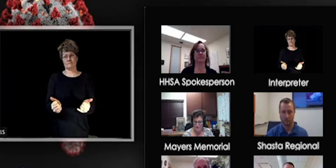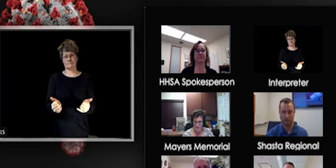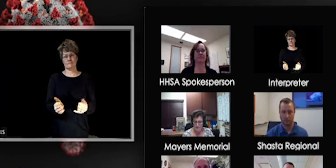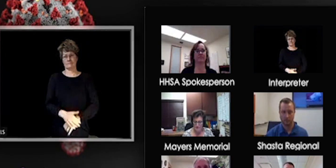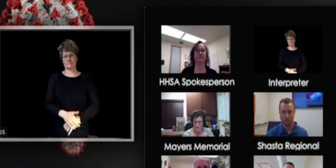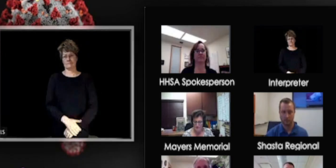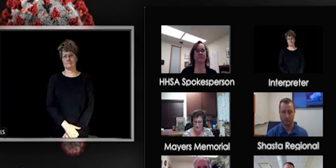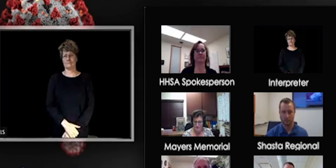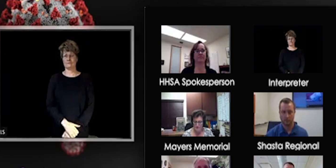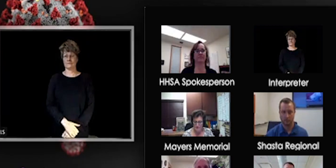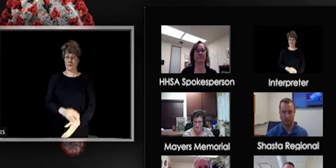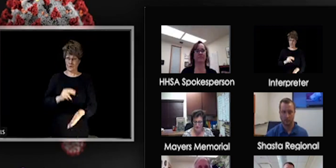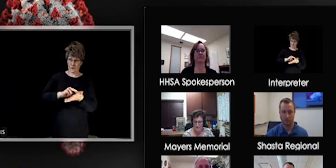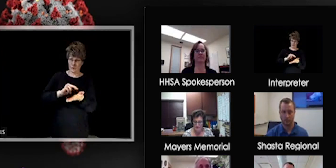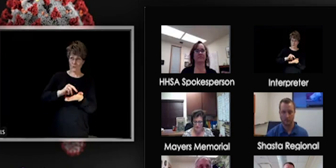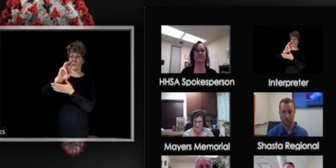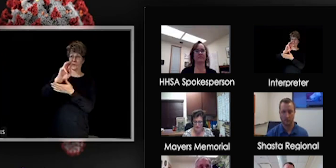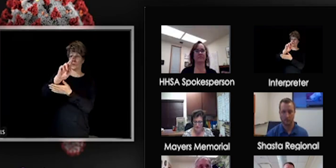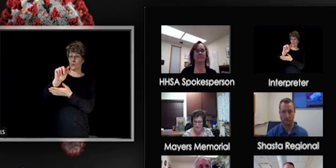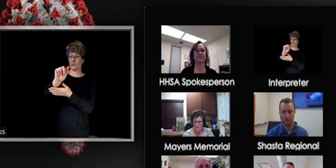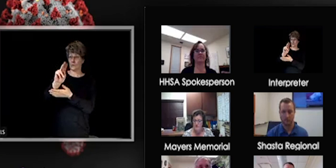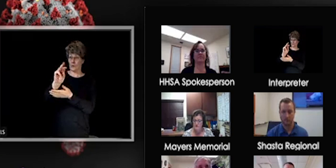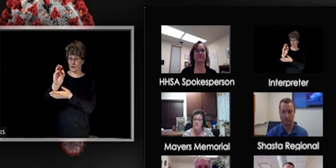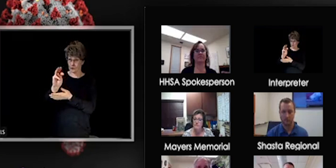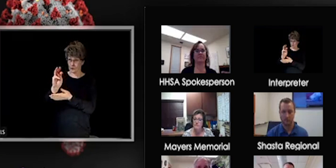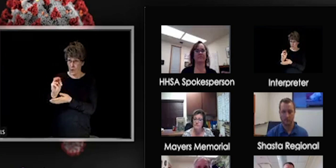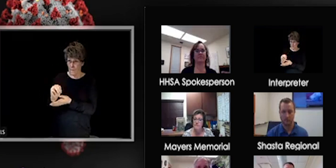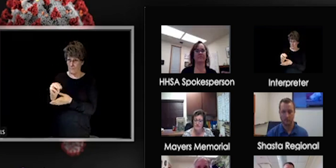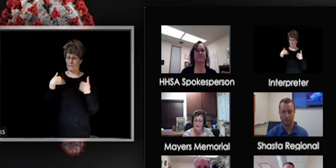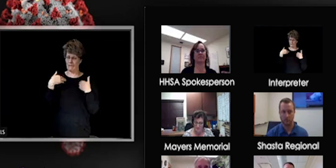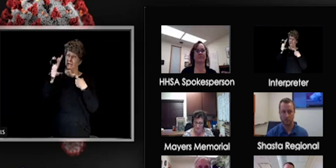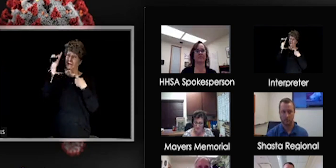they could open safely and those were included in the last advocacy letter that was sent